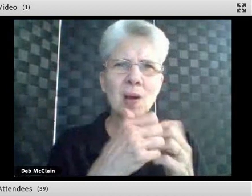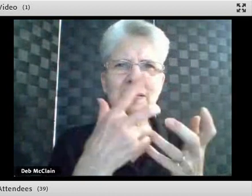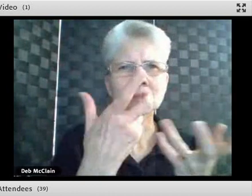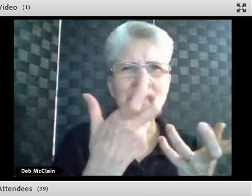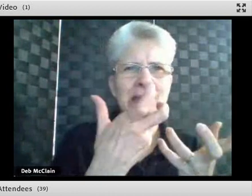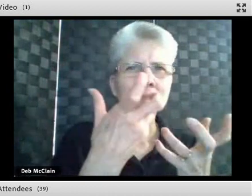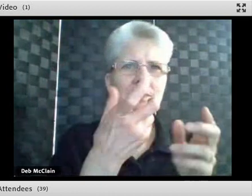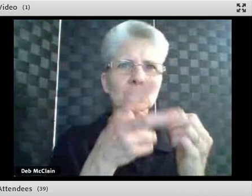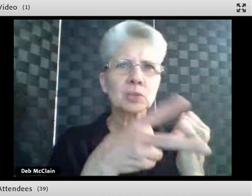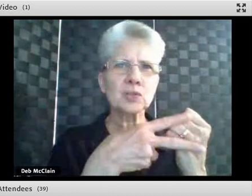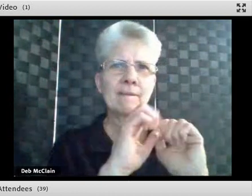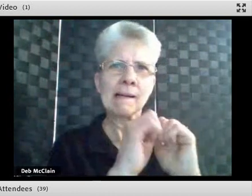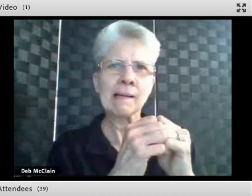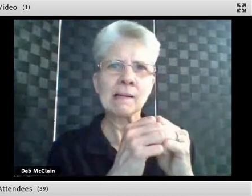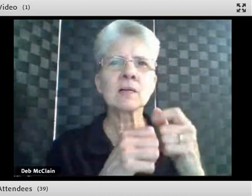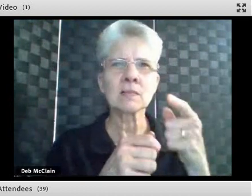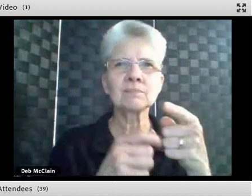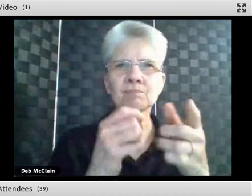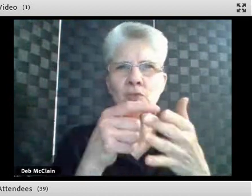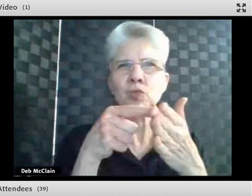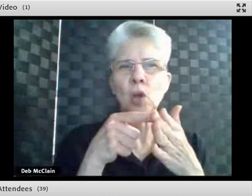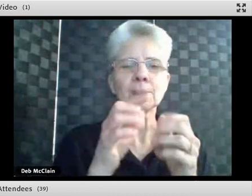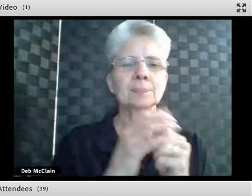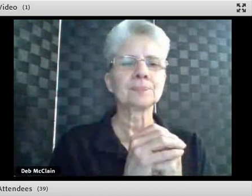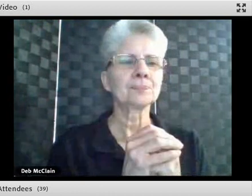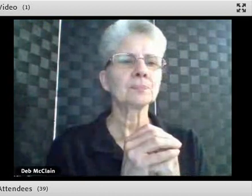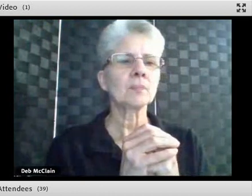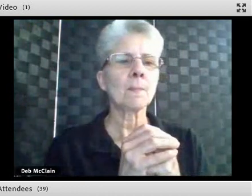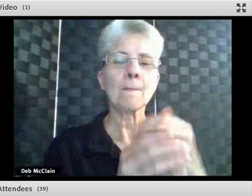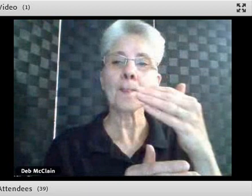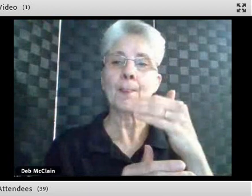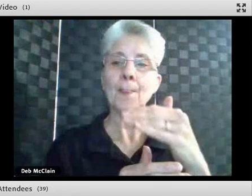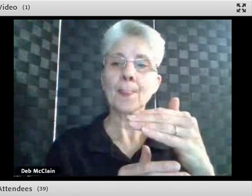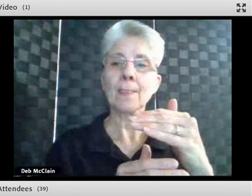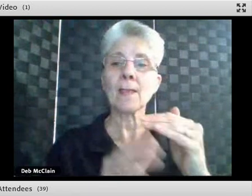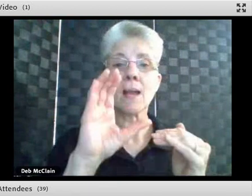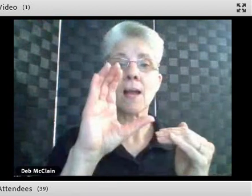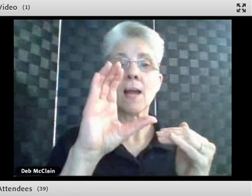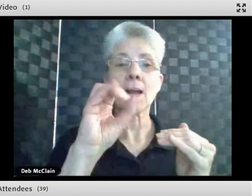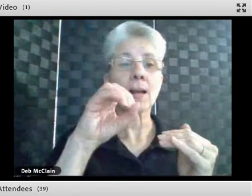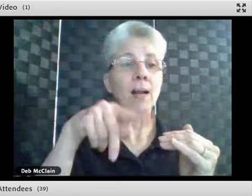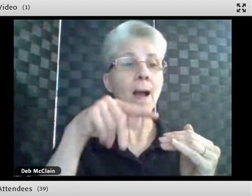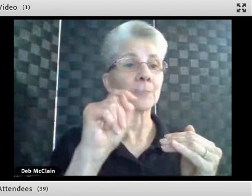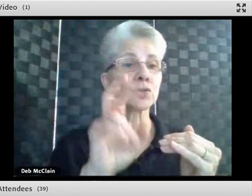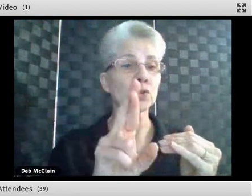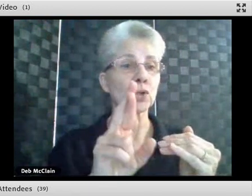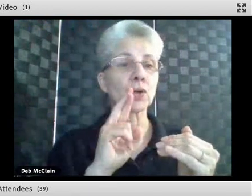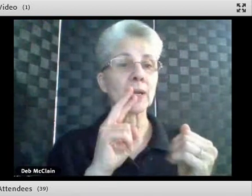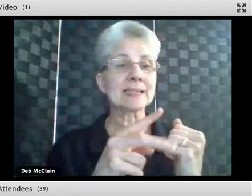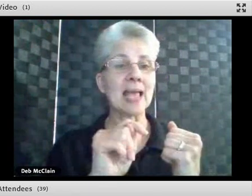and how do I preserve it? And then COPTR is a tool repository.